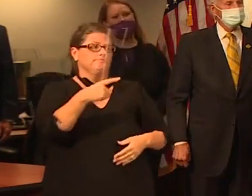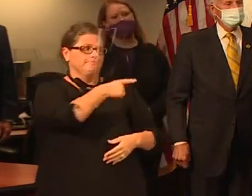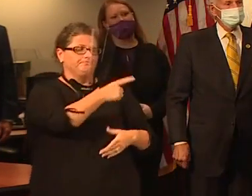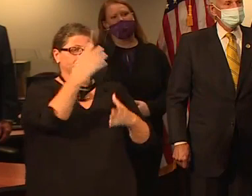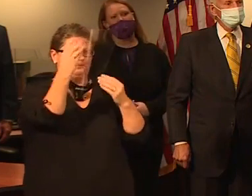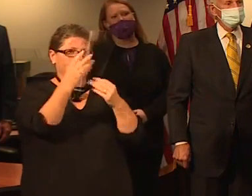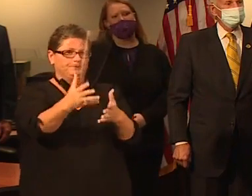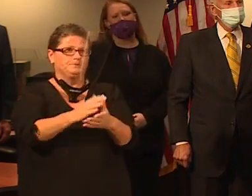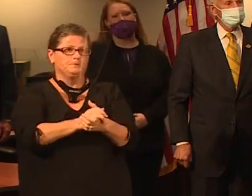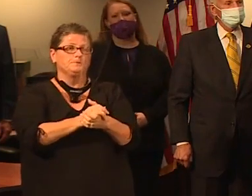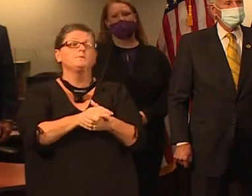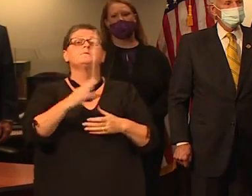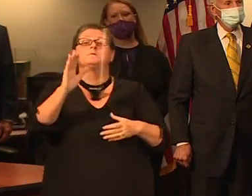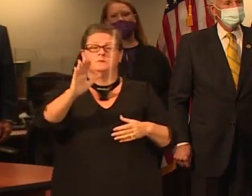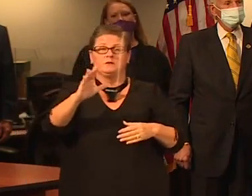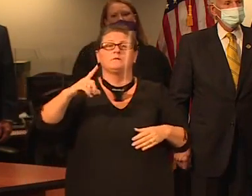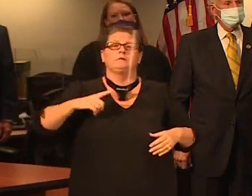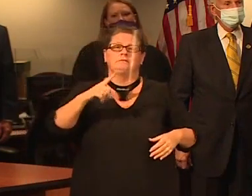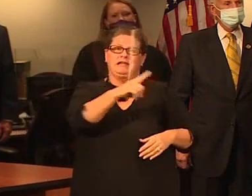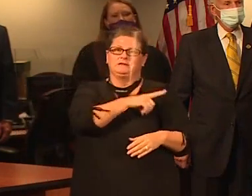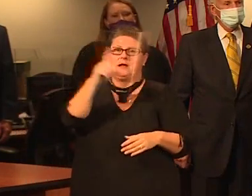WE HAVEN'T HAD THAT DISCUSSION YET. GOVERNOR.